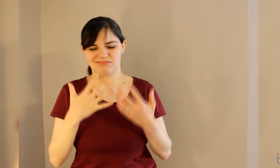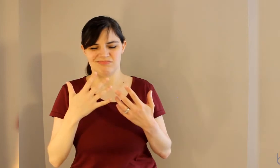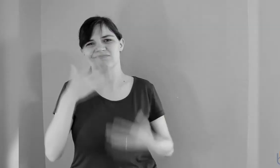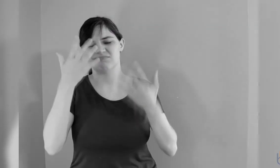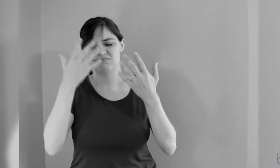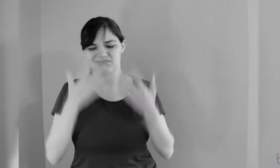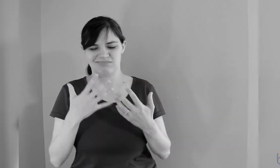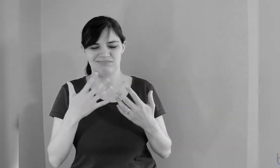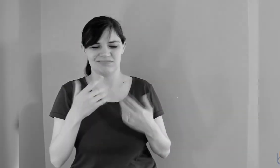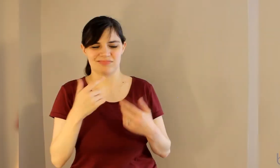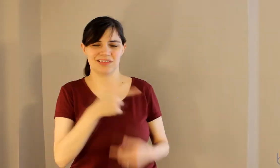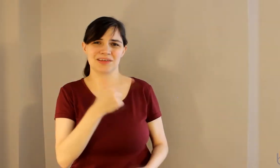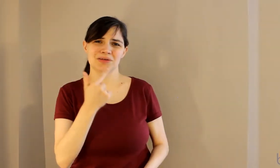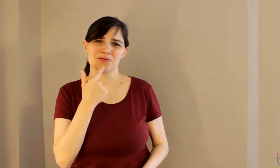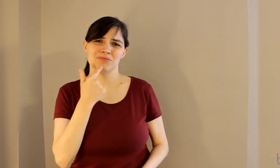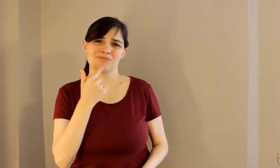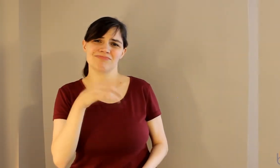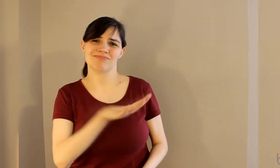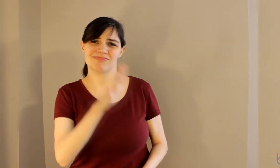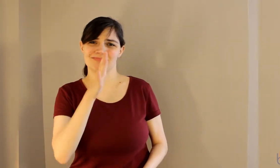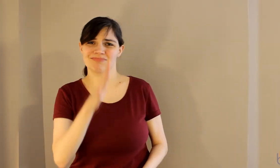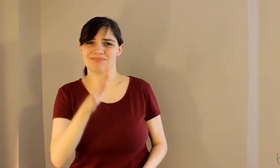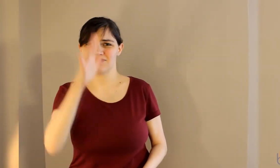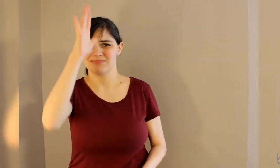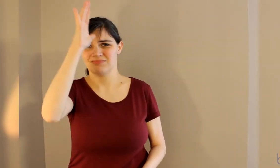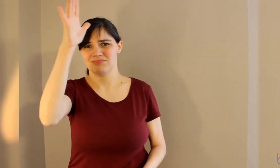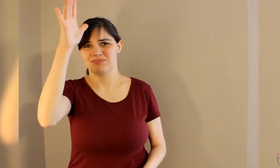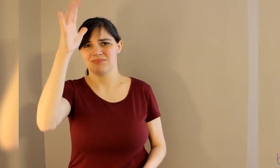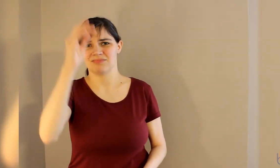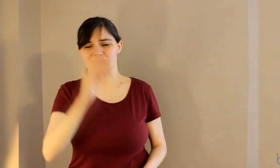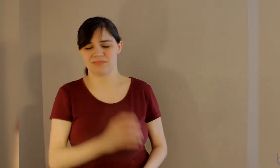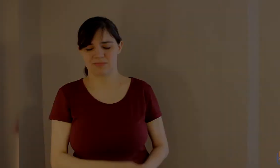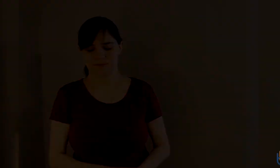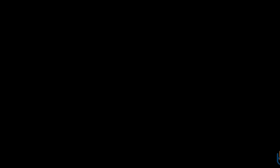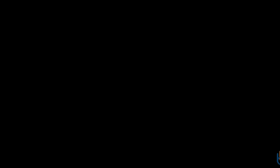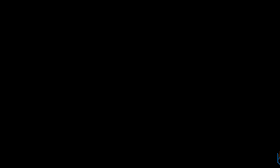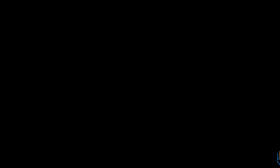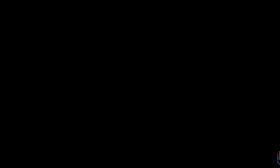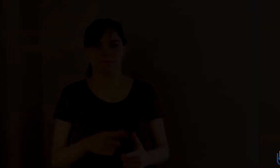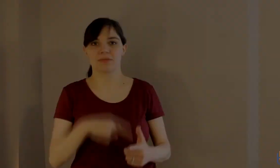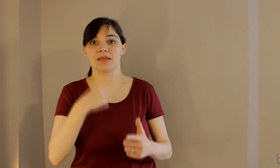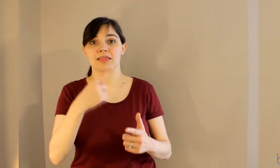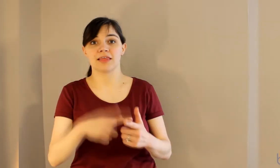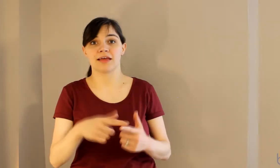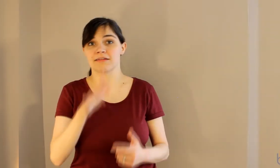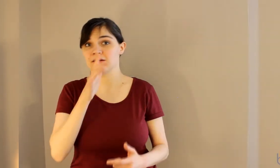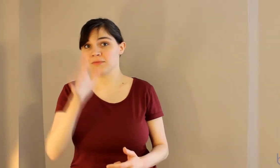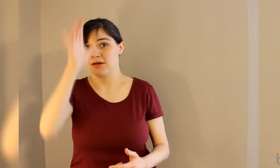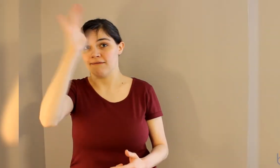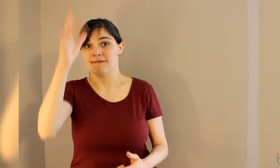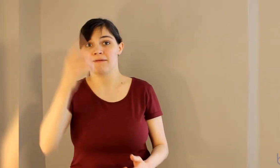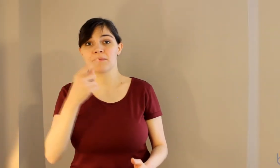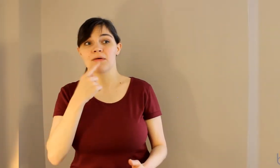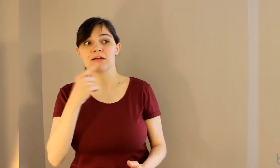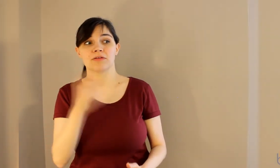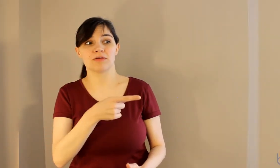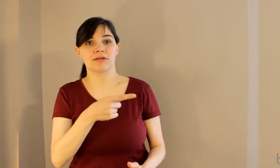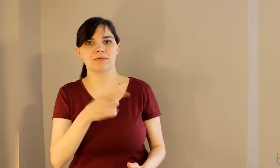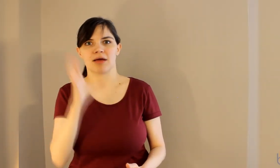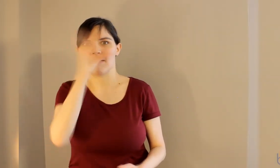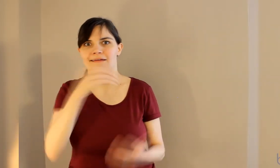He missed his grandma and grandpa. Then, his grandma and grandpa told him,